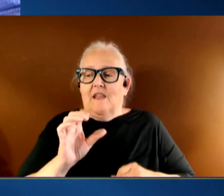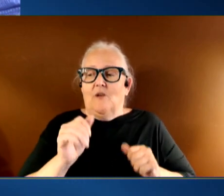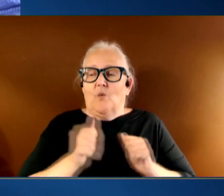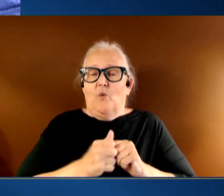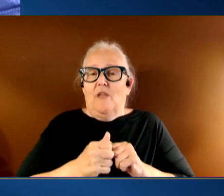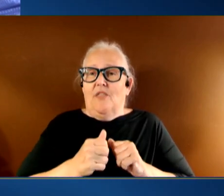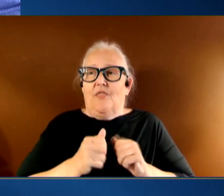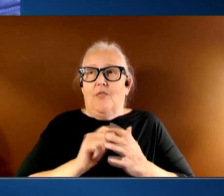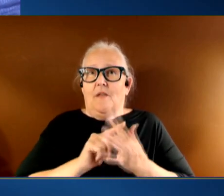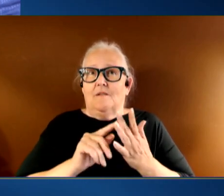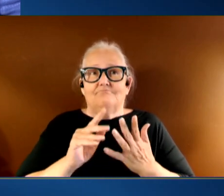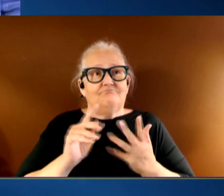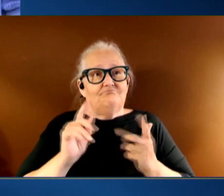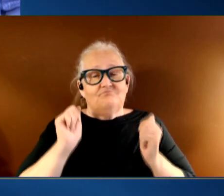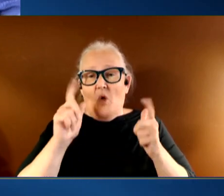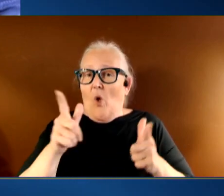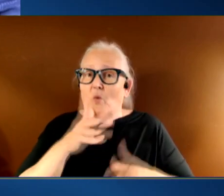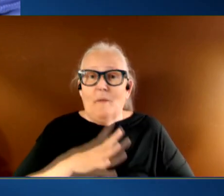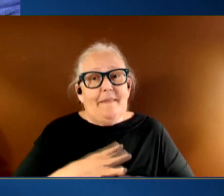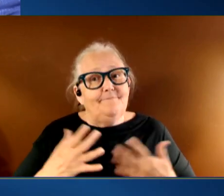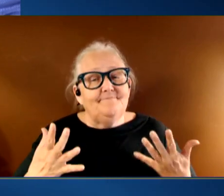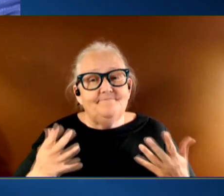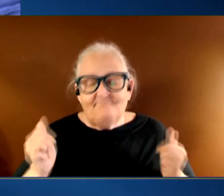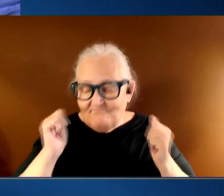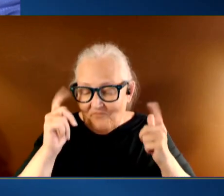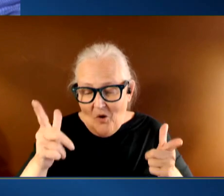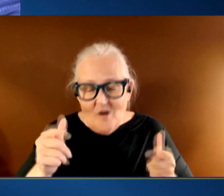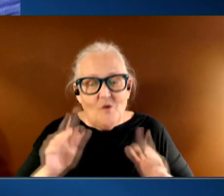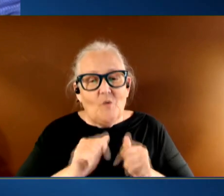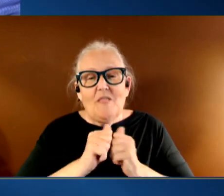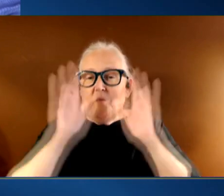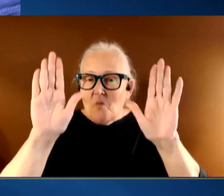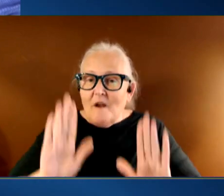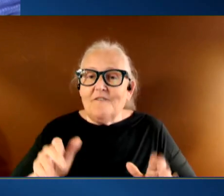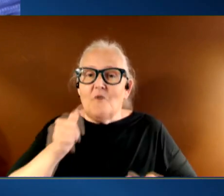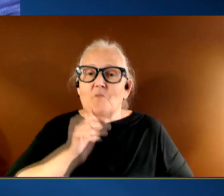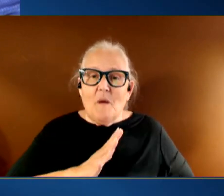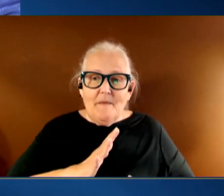I'm just saying that because they're all women. Great women who have a grasp on this disease,